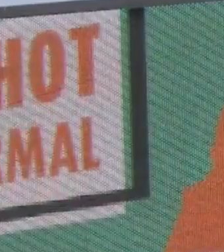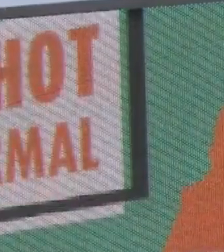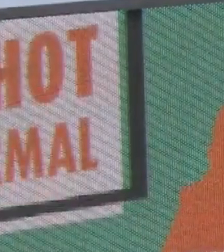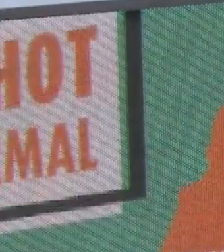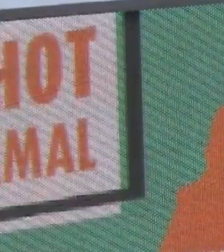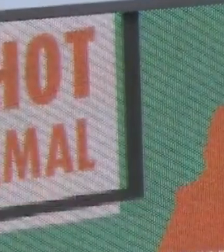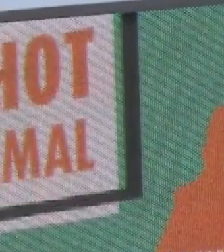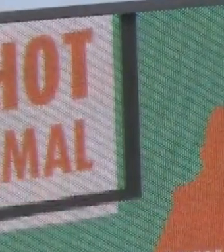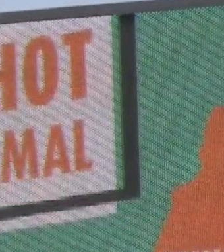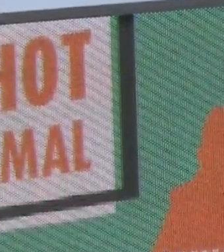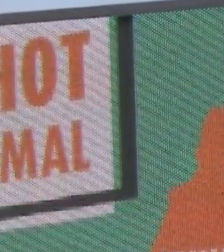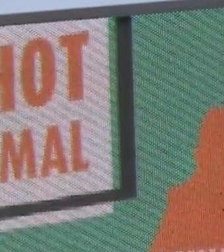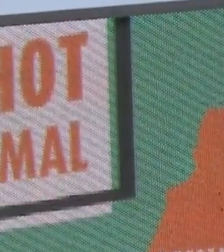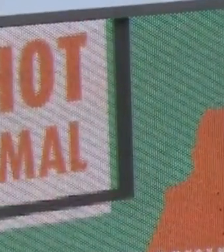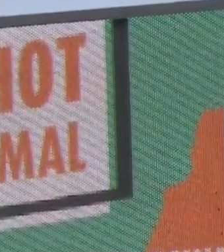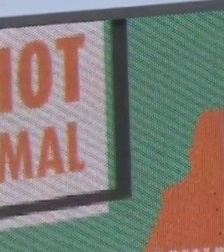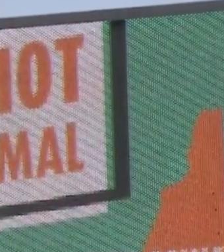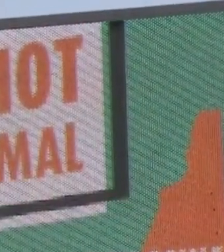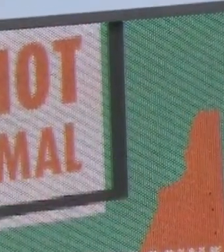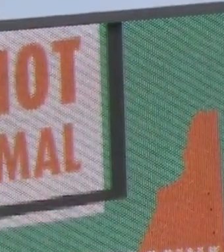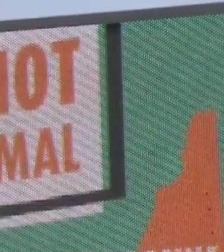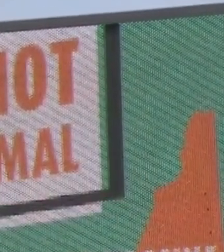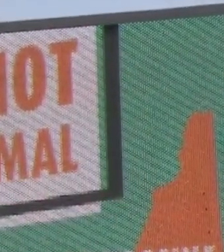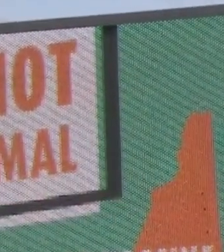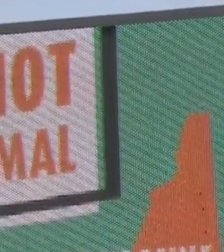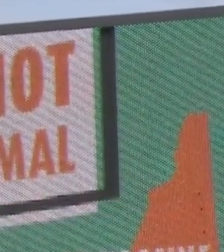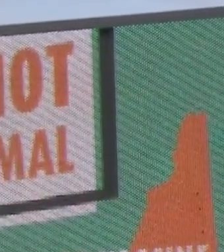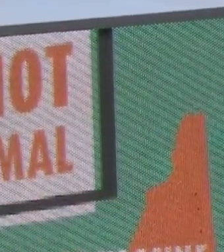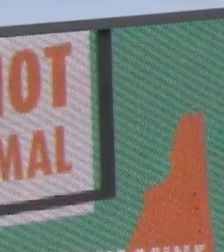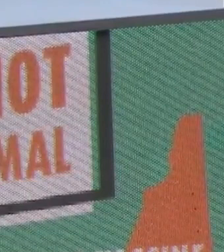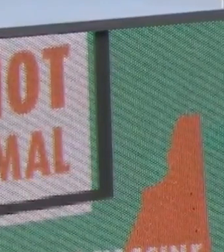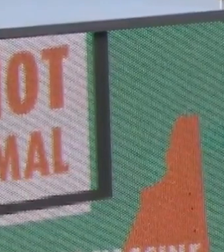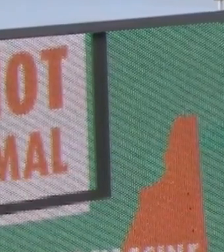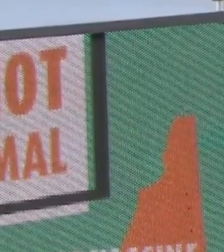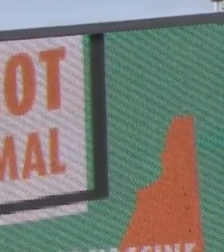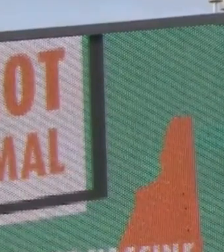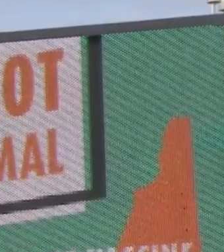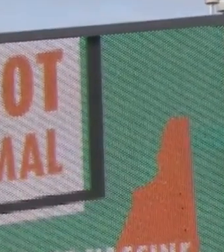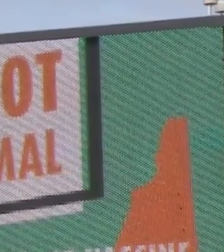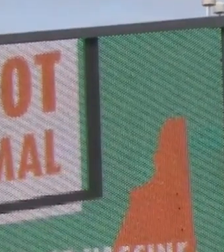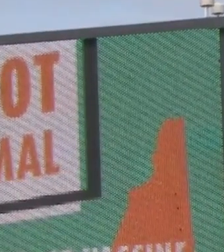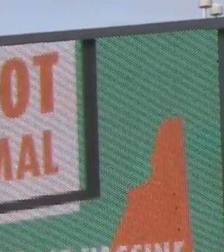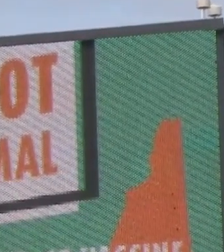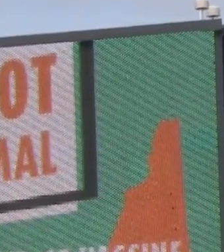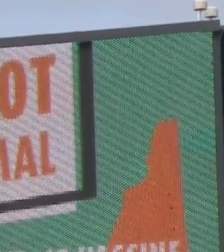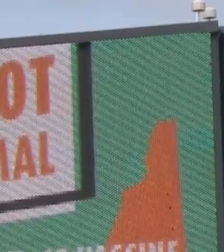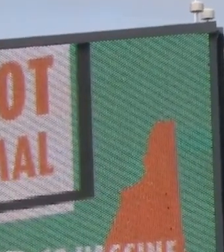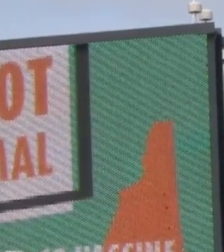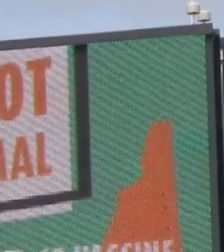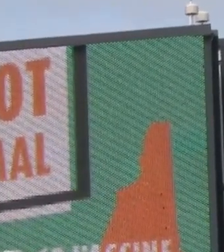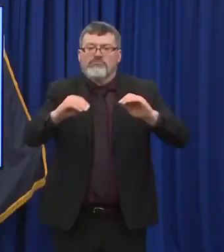XXXXXX> (VACCINATIONS AND DO WE HAVE BILLBOARD BROLL?) AND CONTINUE THE CAMPAIGN TO URGE VACCINATIONS... AT MORE THAN 200 SITES ACROSS THE STATE USING PUBLIC SERVICE ADS, AND